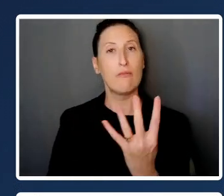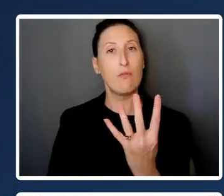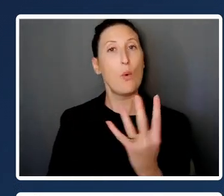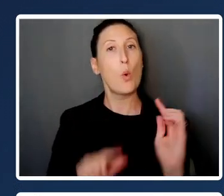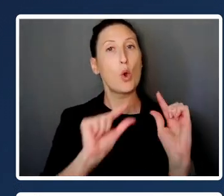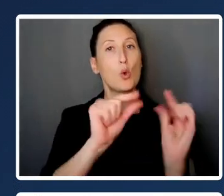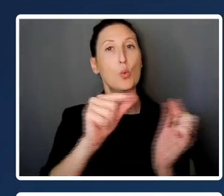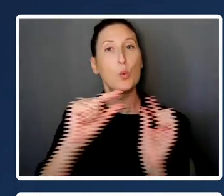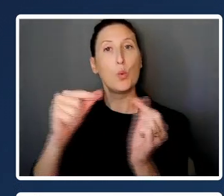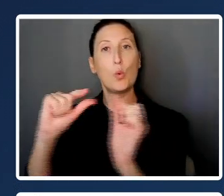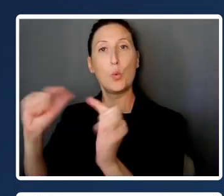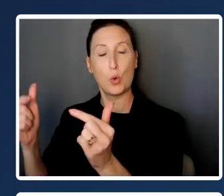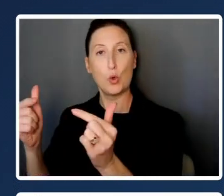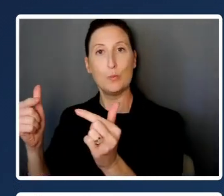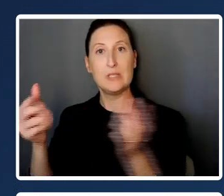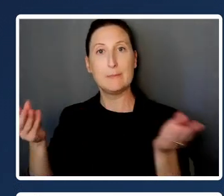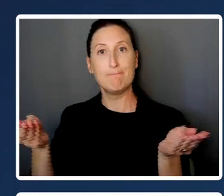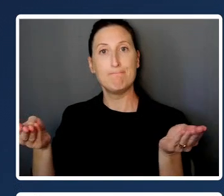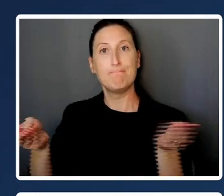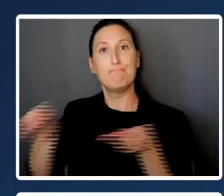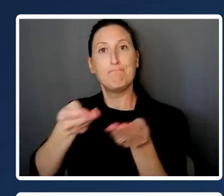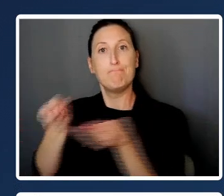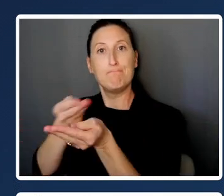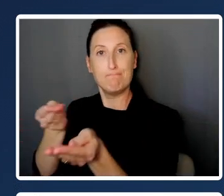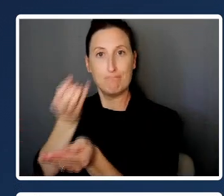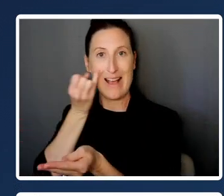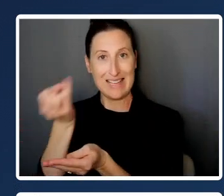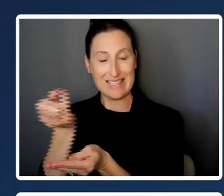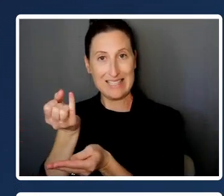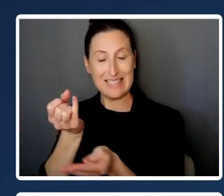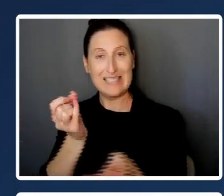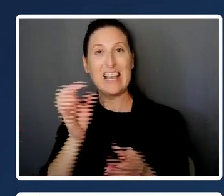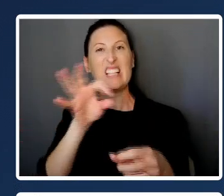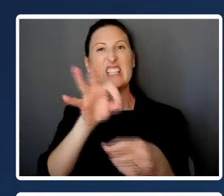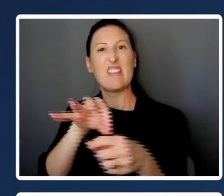each other. And then they had to vote on just two. So, we decided we were just going to end